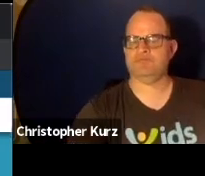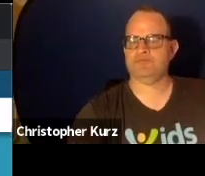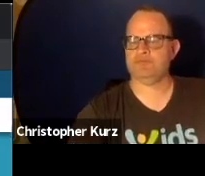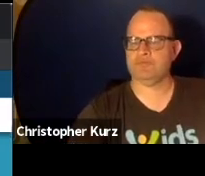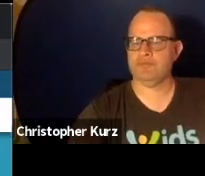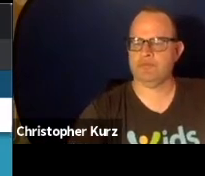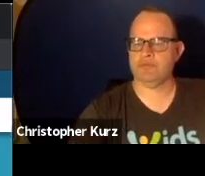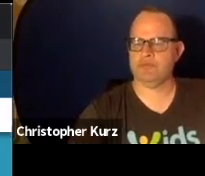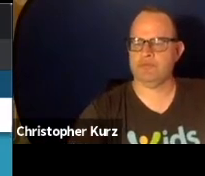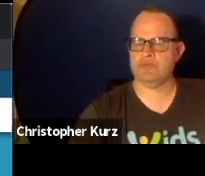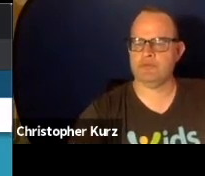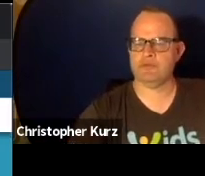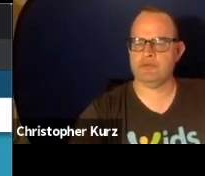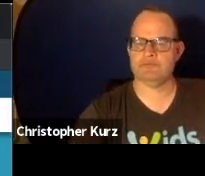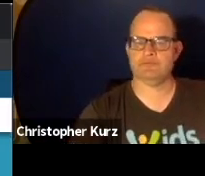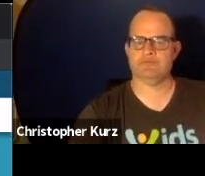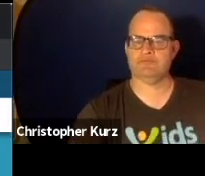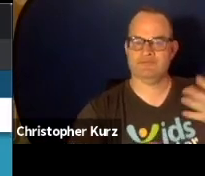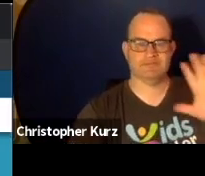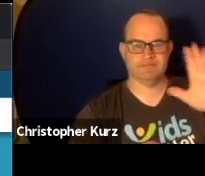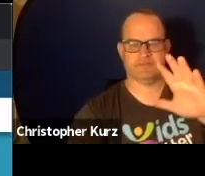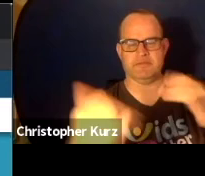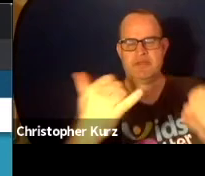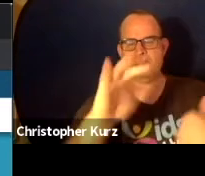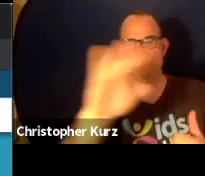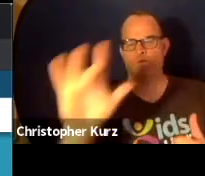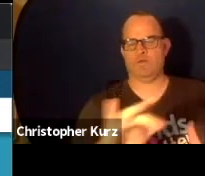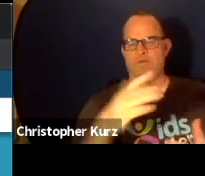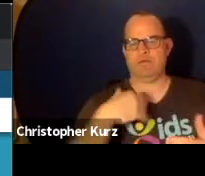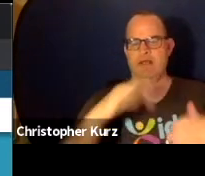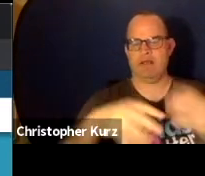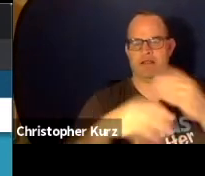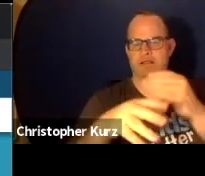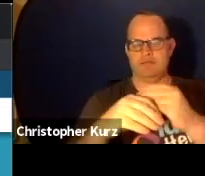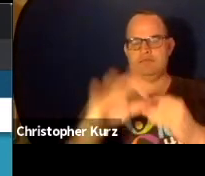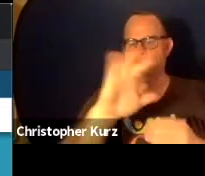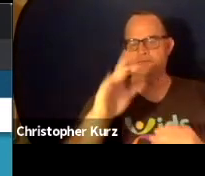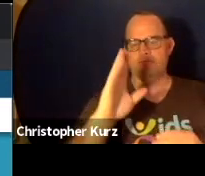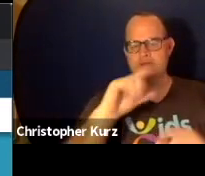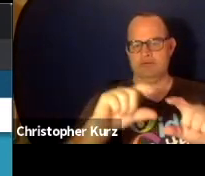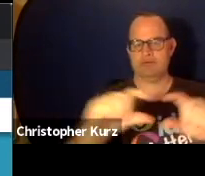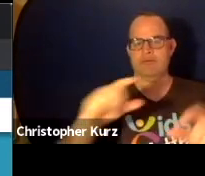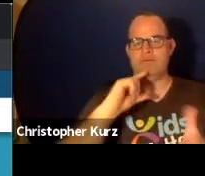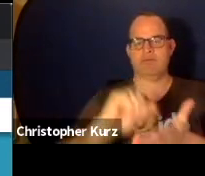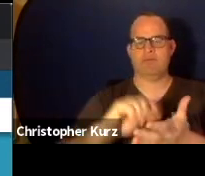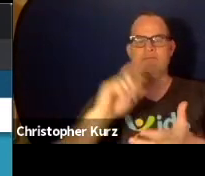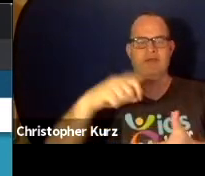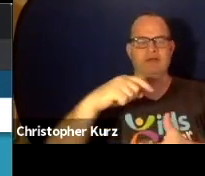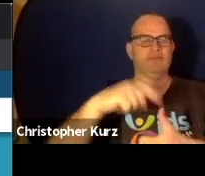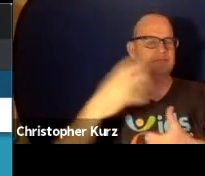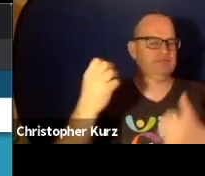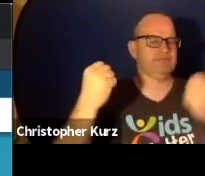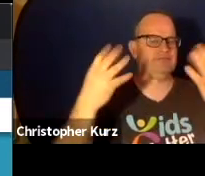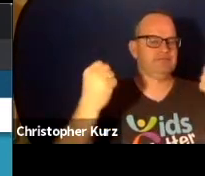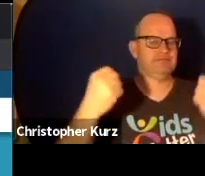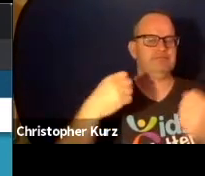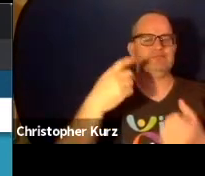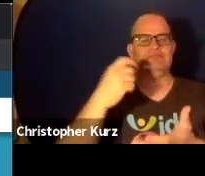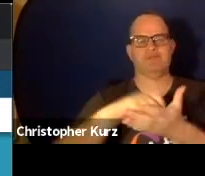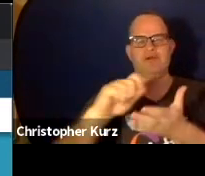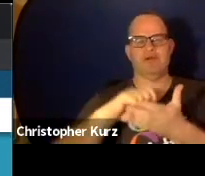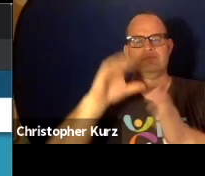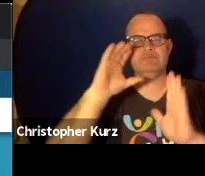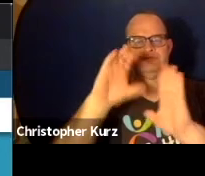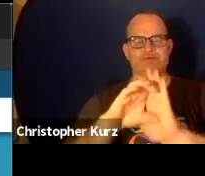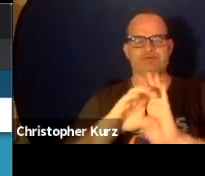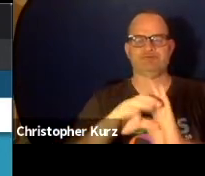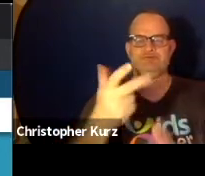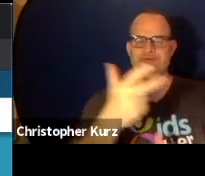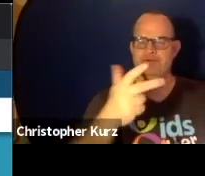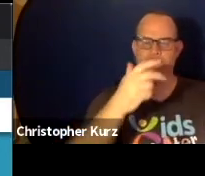just hit the button. Here you see that everything is blank